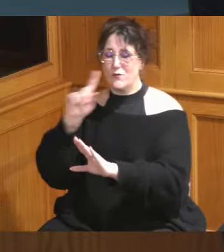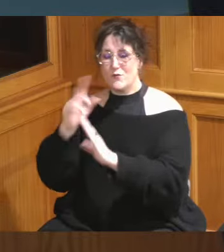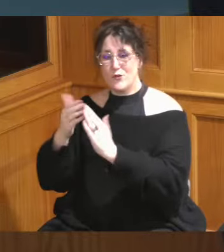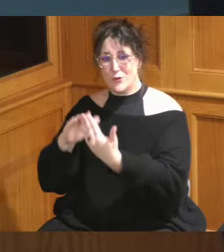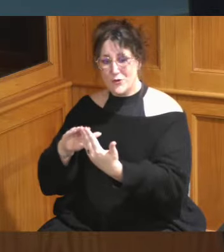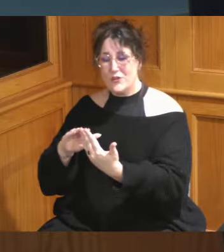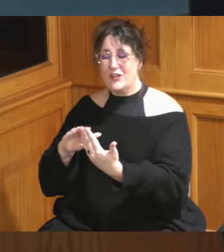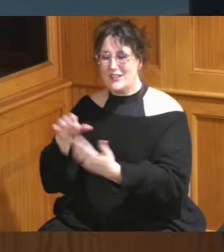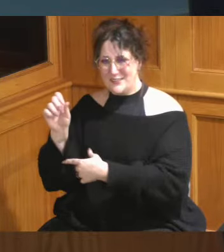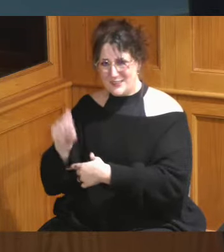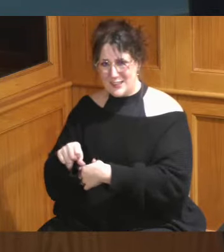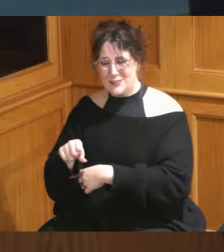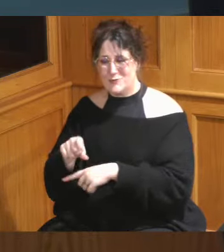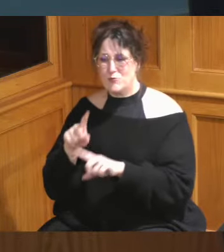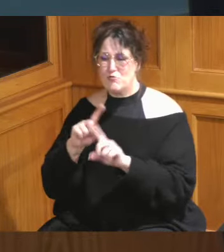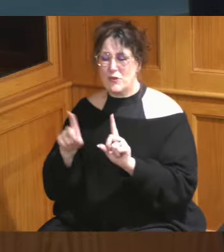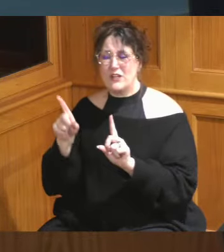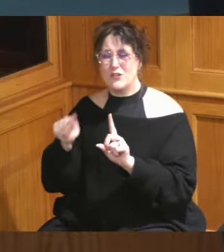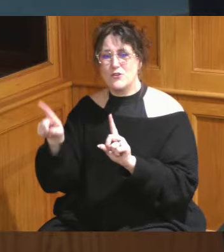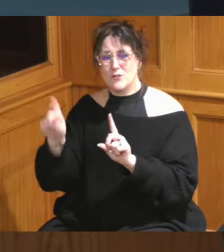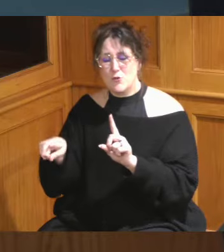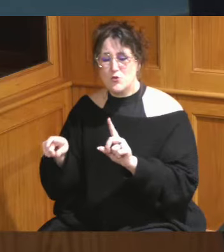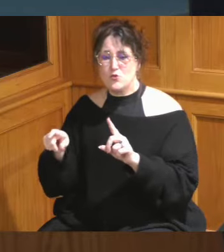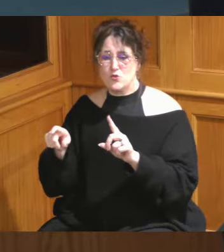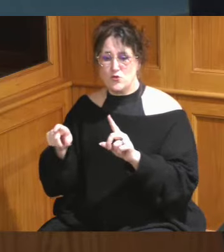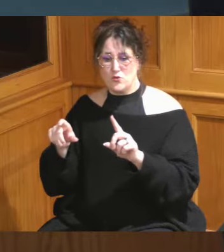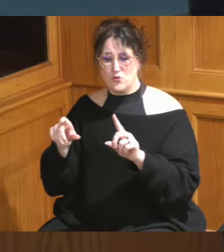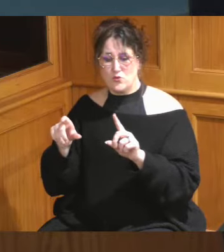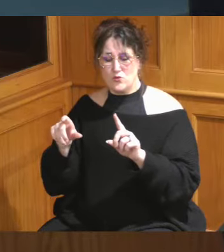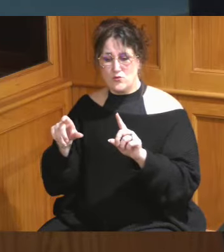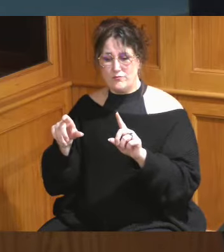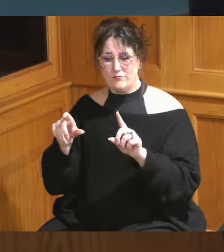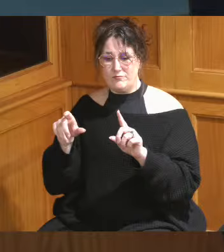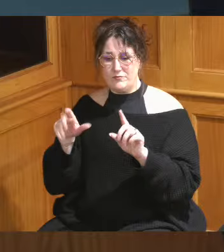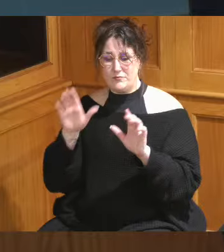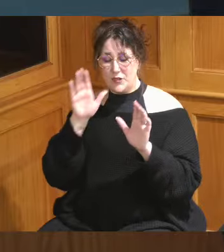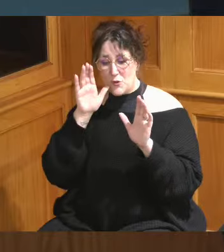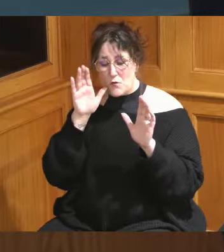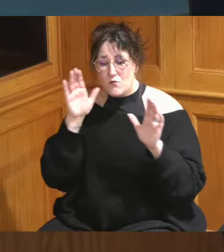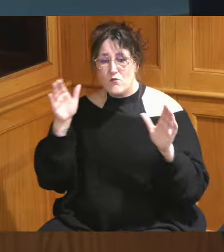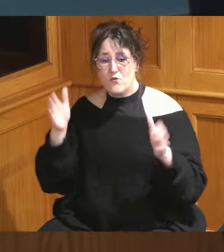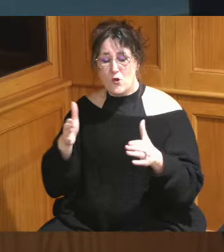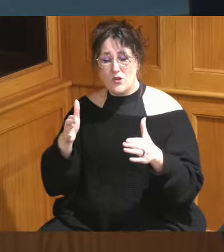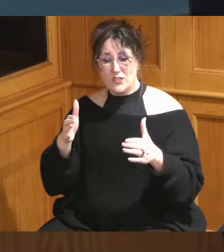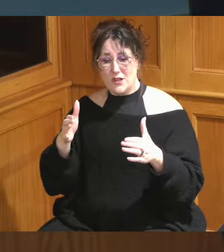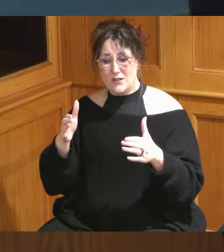grants what they're meant to do is drive revenue into the coffers of the county increase economic